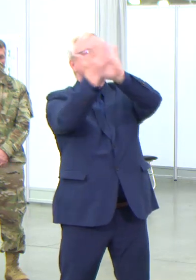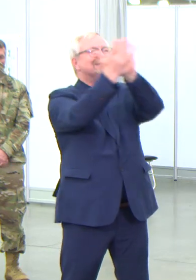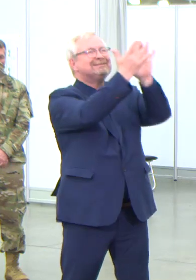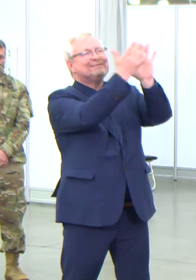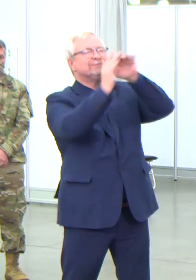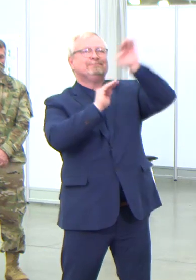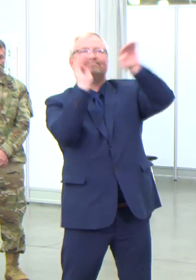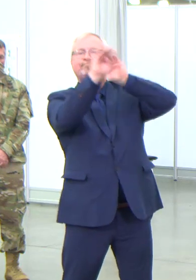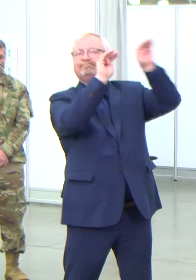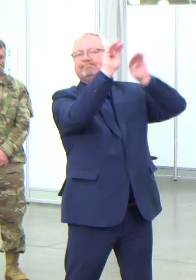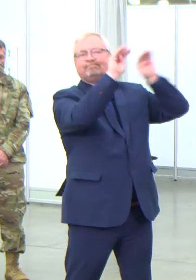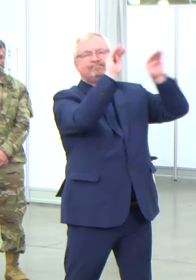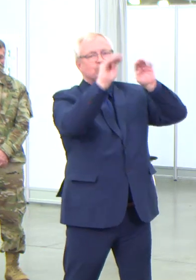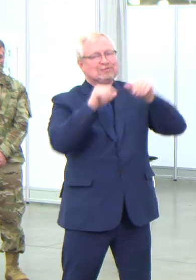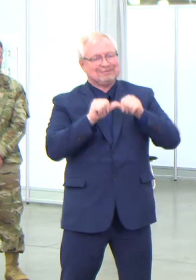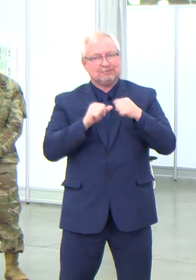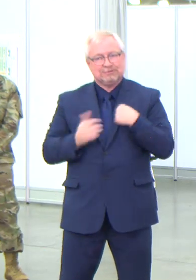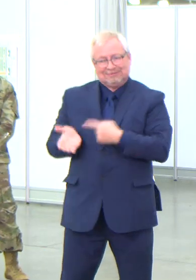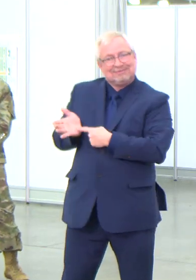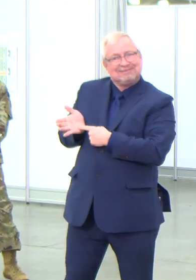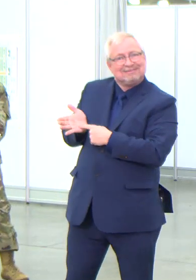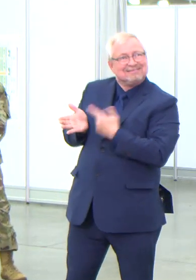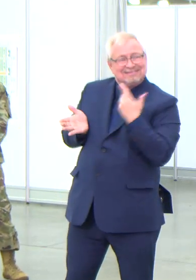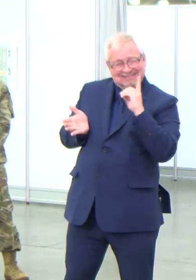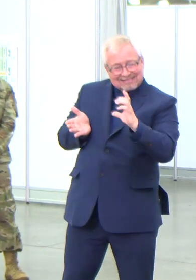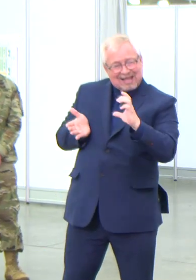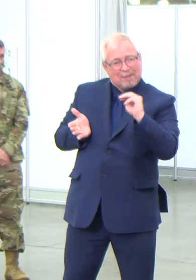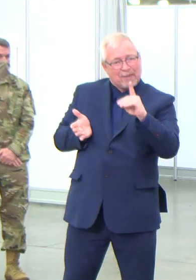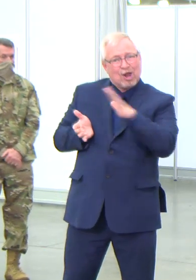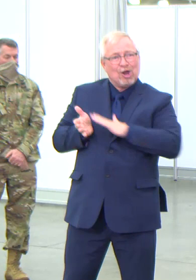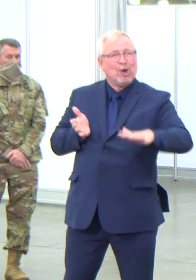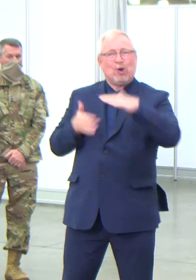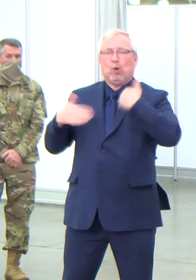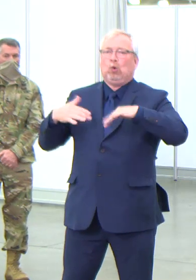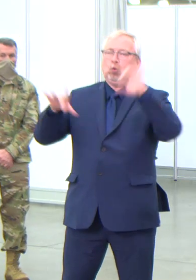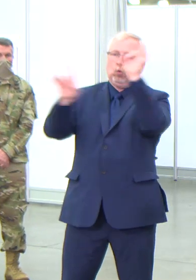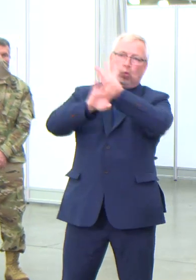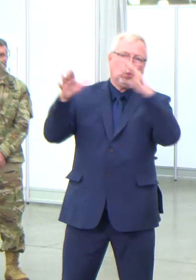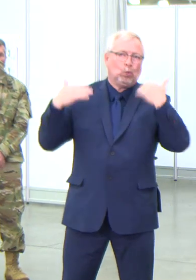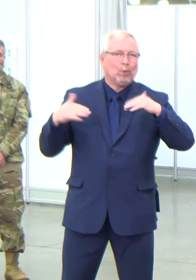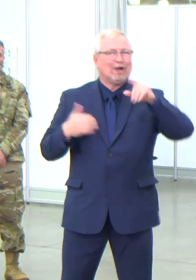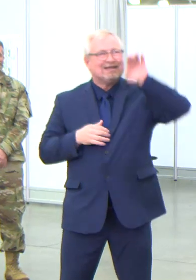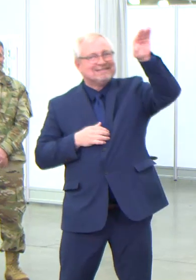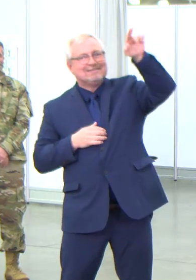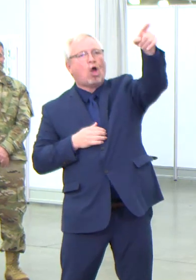calls to nerve Washington and ringing every alarm bell I could about what all of us were talking about and the numbers we were starting to see and while